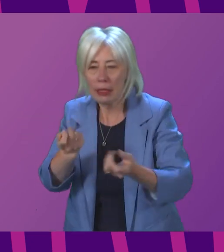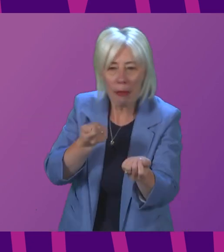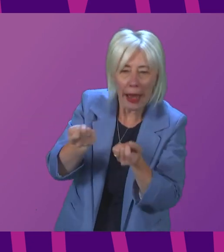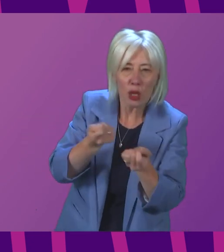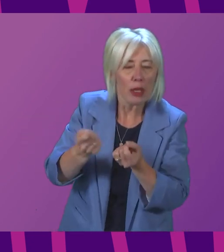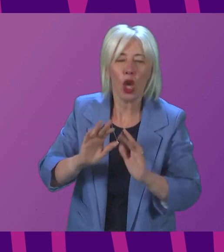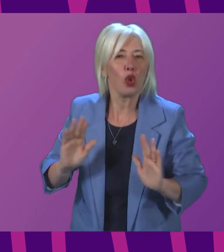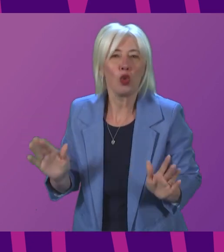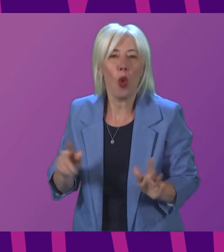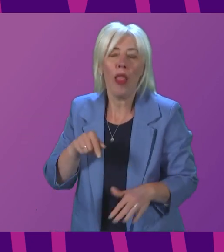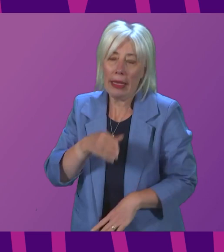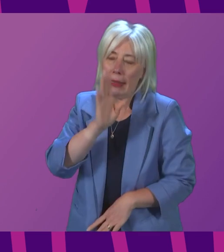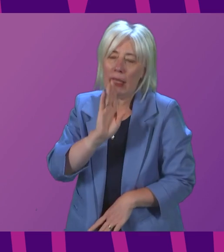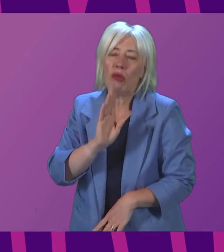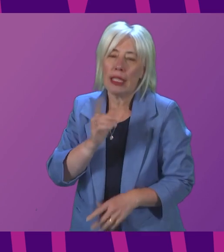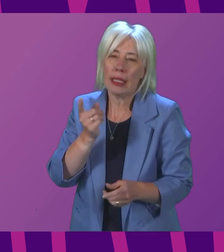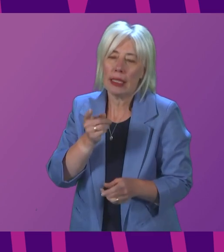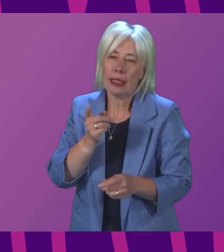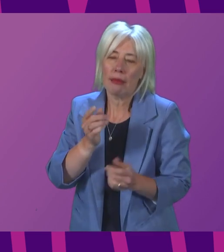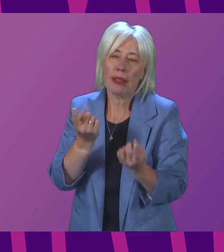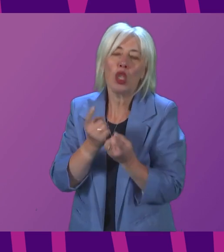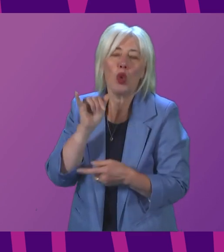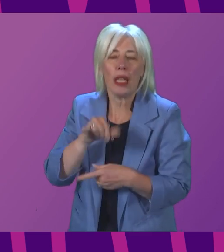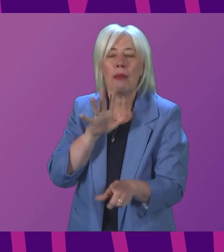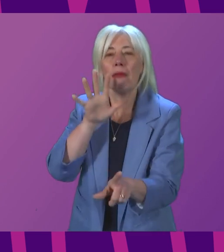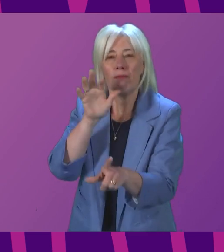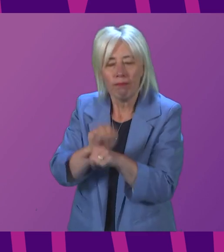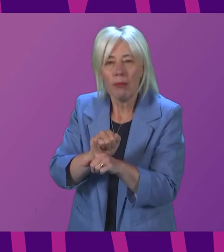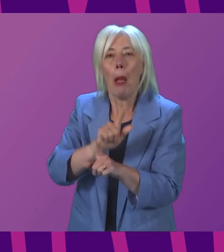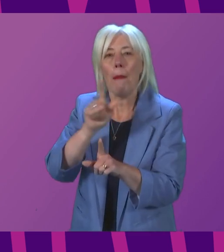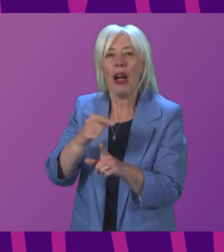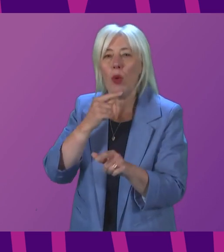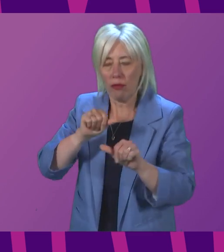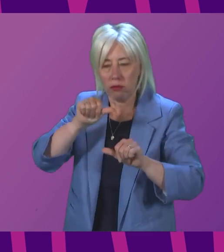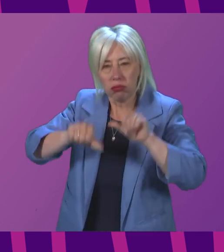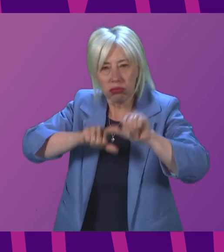It was a serious issue that was identified and the steps that I just outlined have been taken.